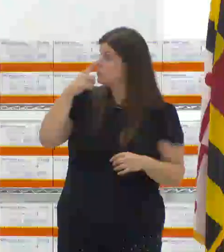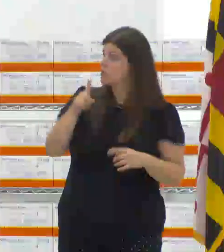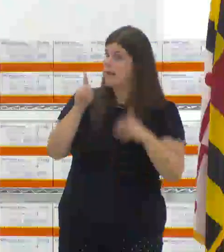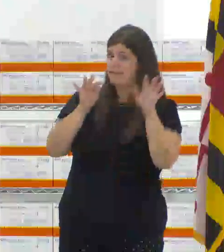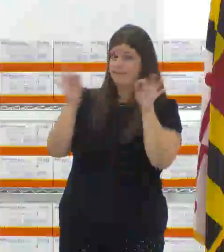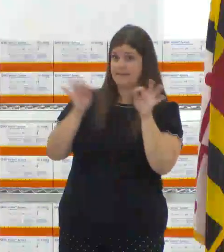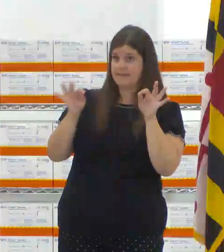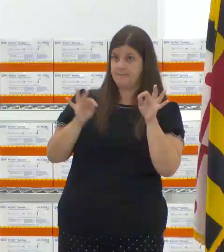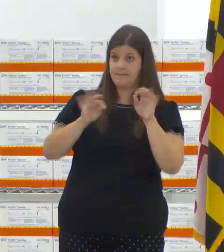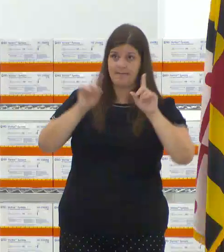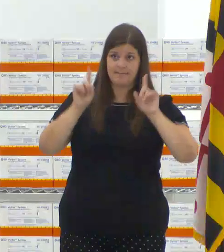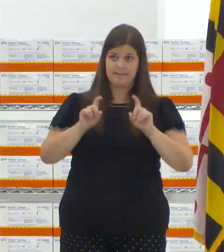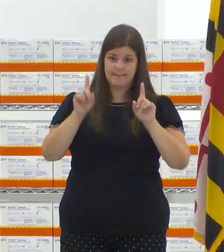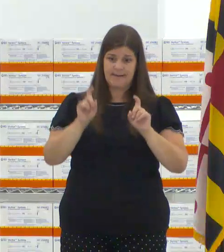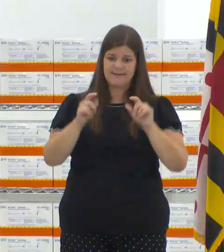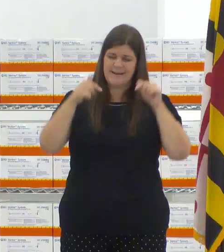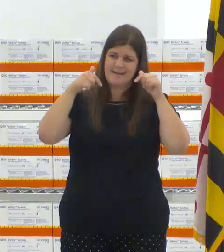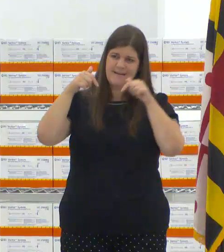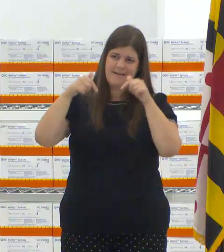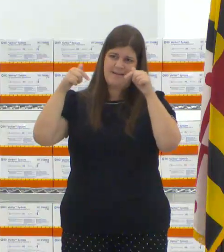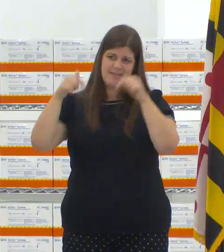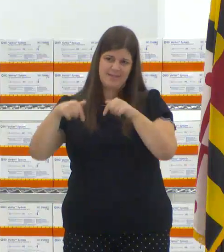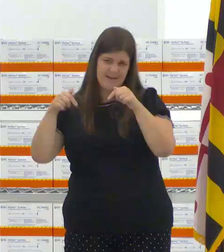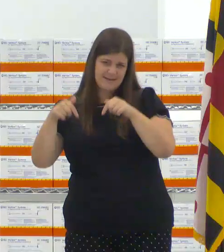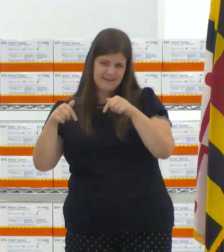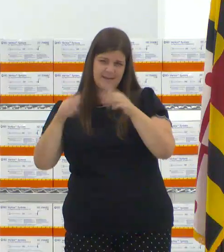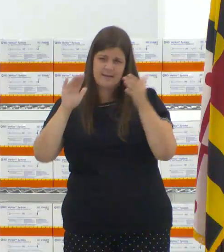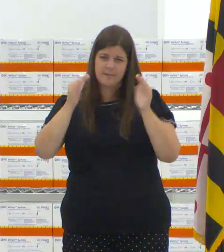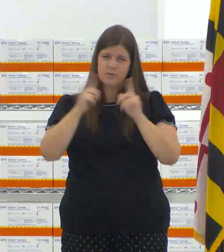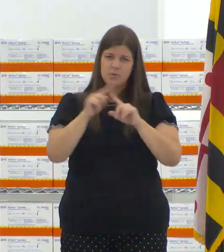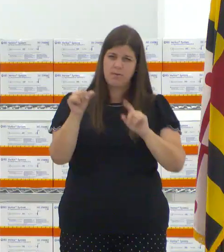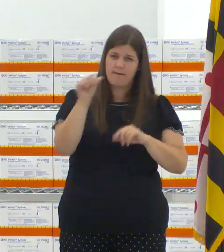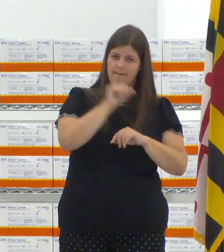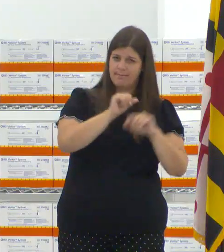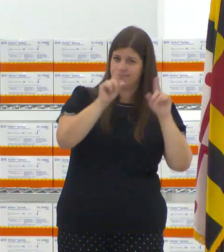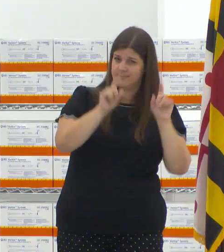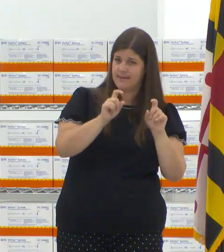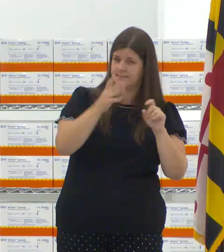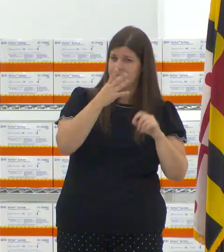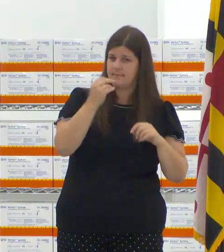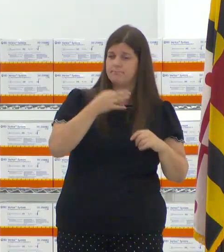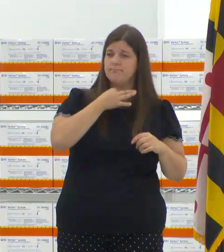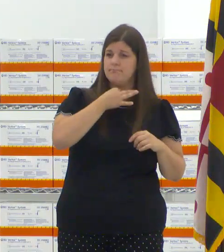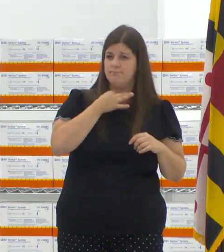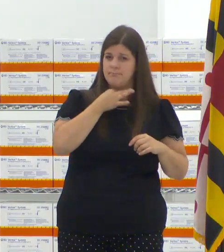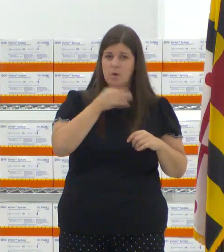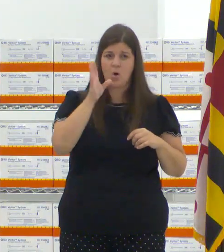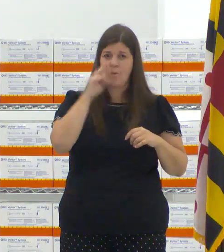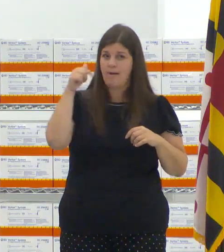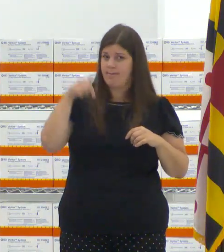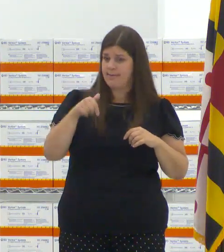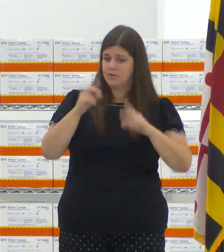are getting in conjunction with the federal government the addition machines and first round of tests out to nursing homes in